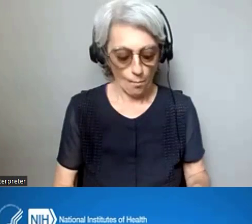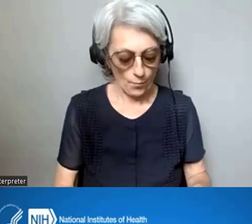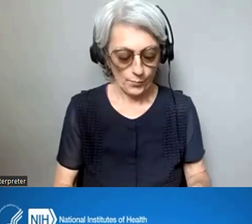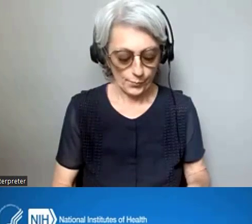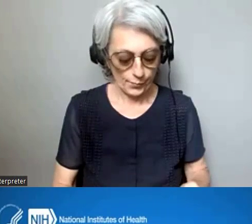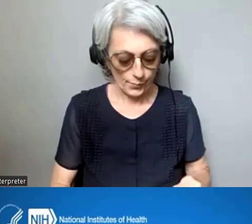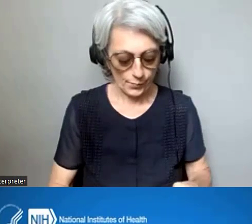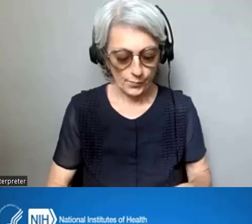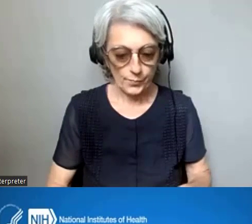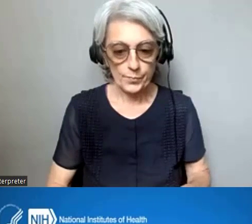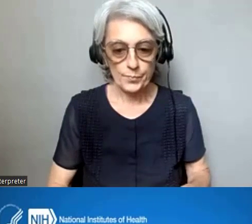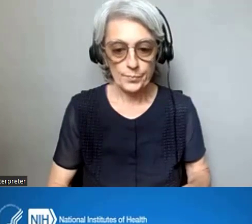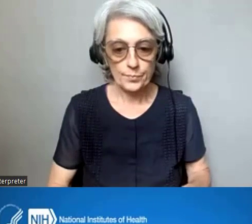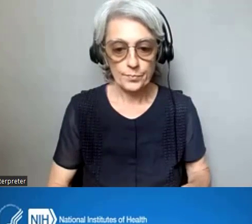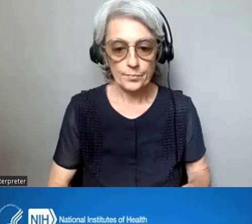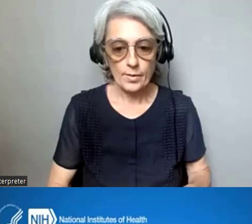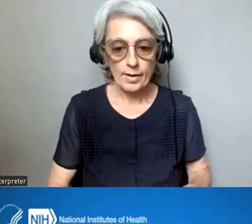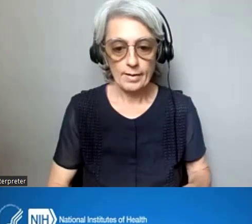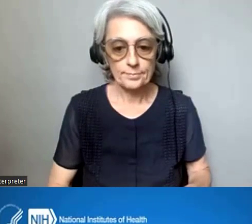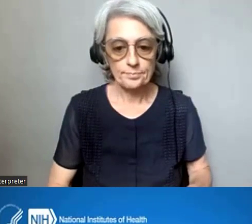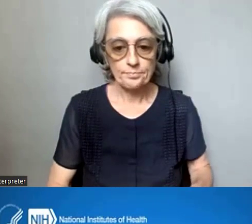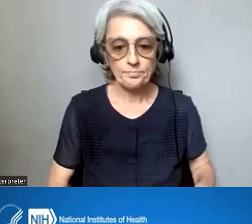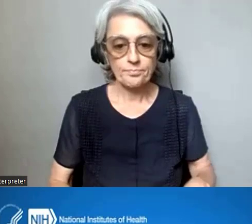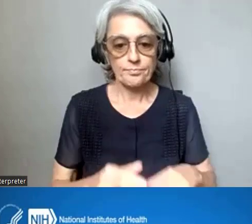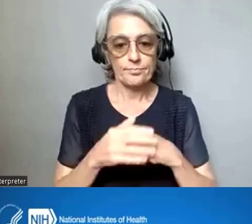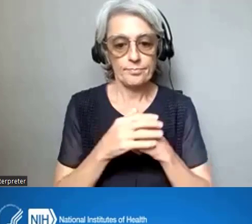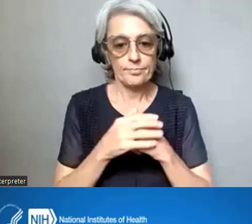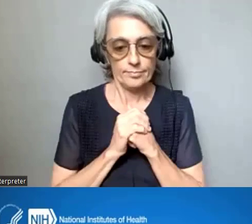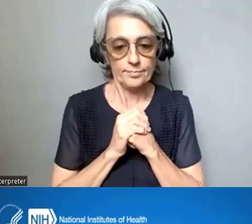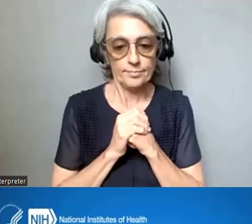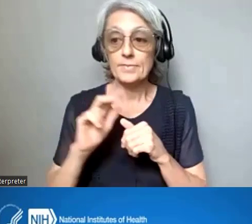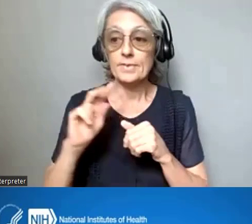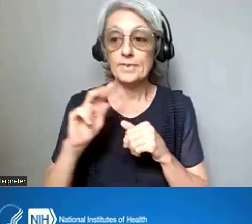The second question we have is to Mahua.